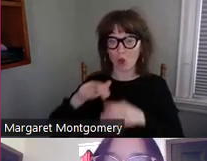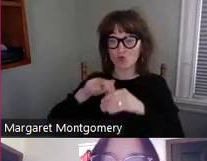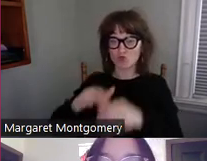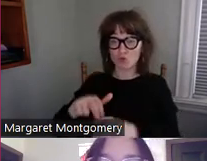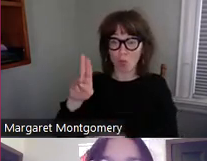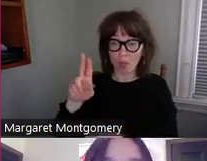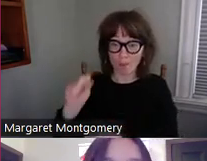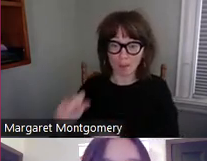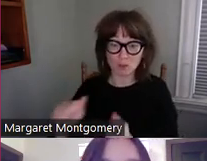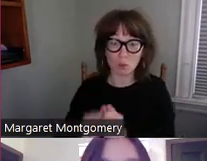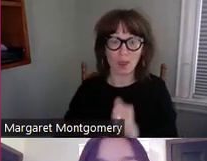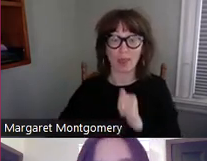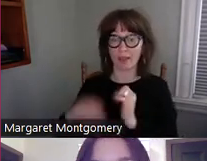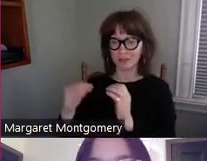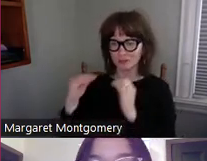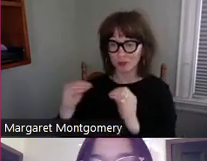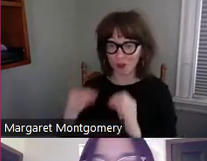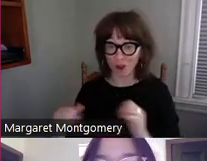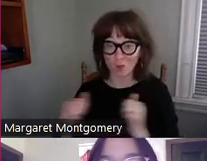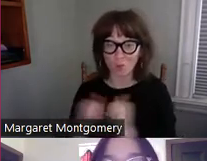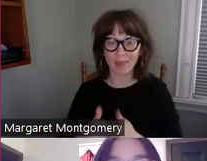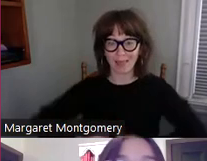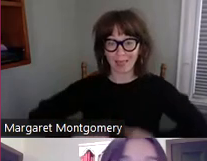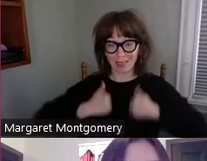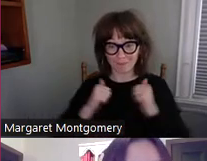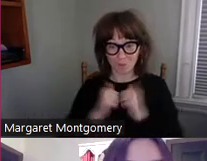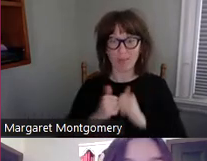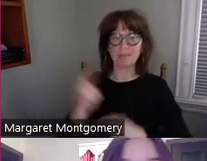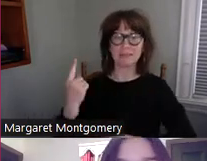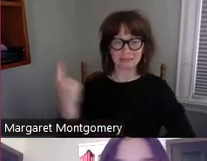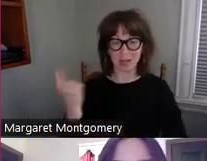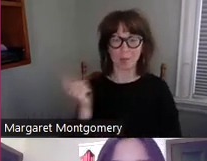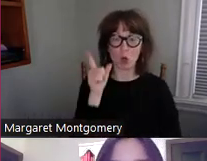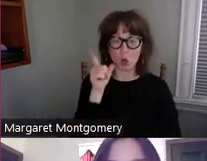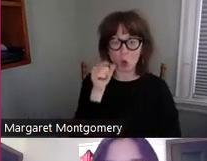who has experienced abuse, and someone who has used abuse and their relationships, as